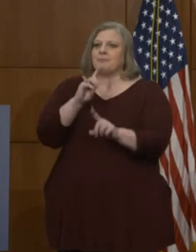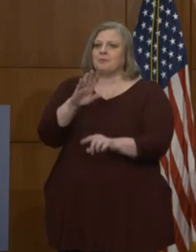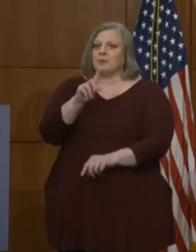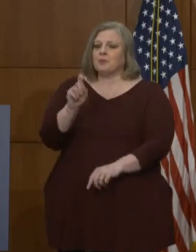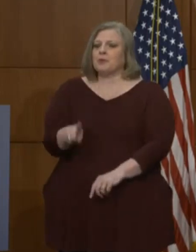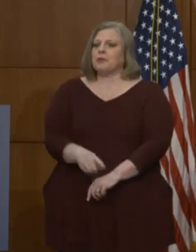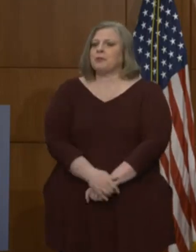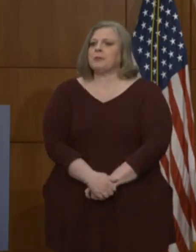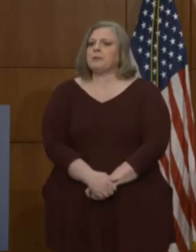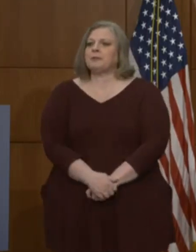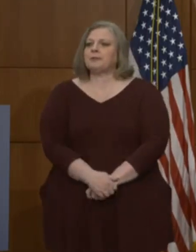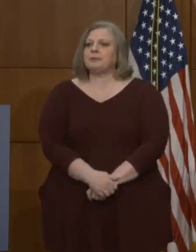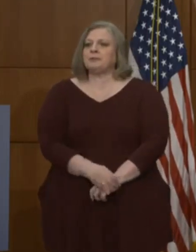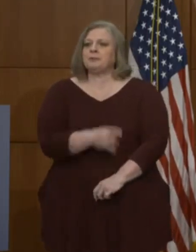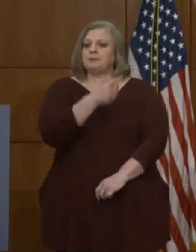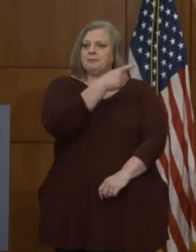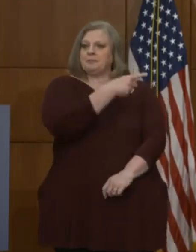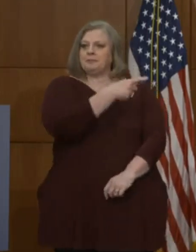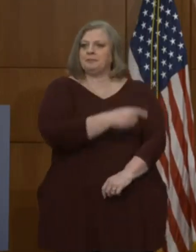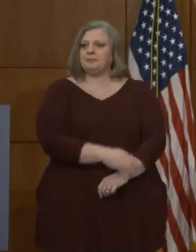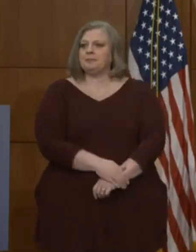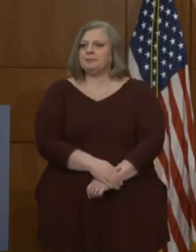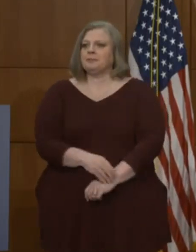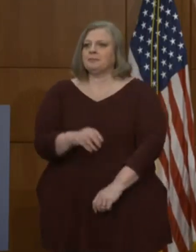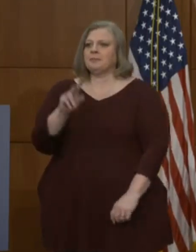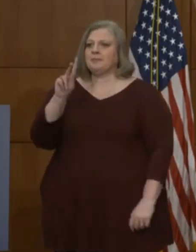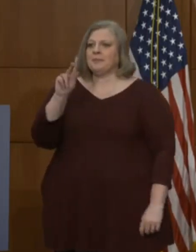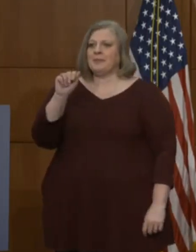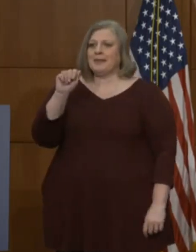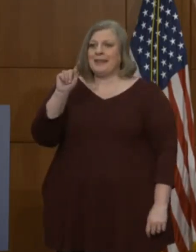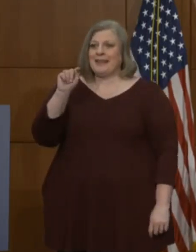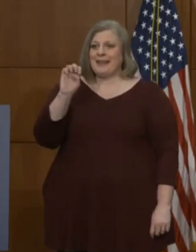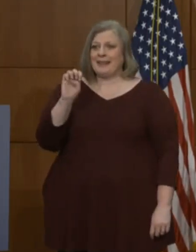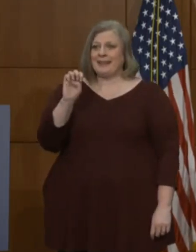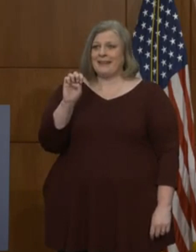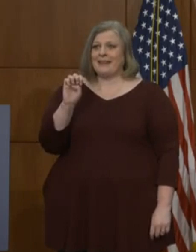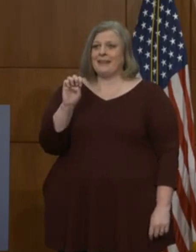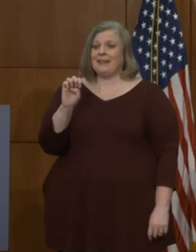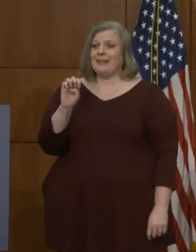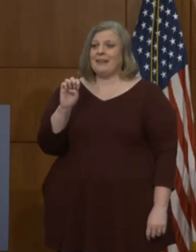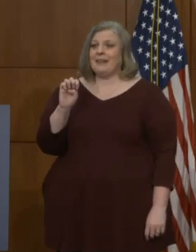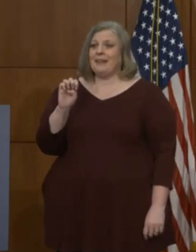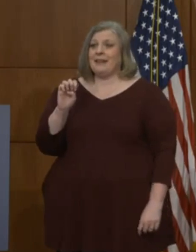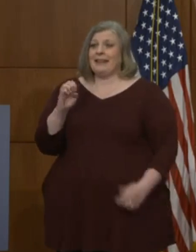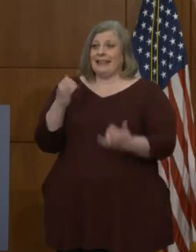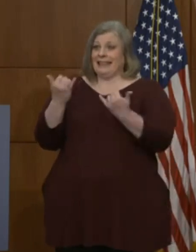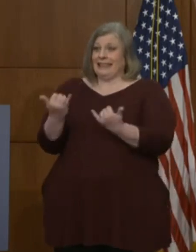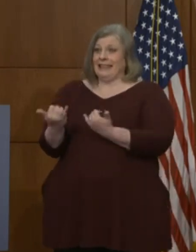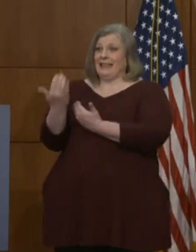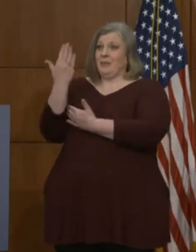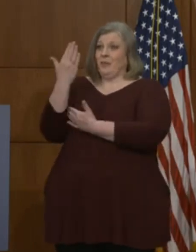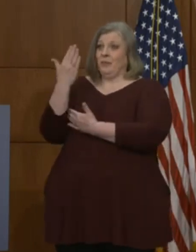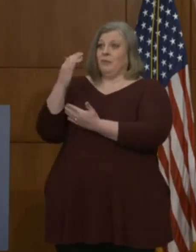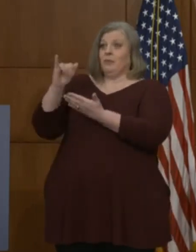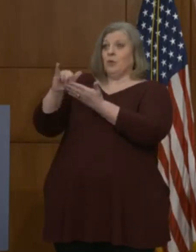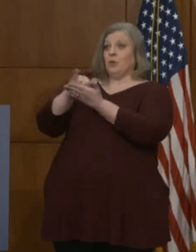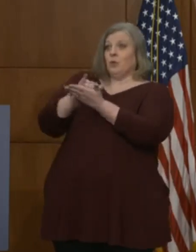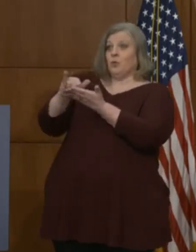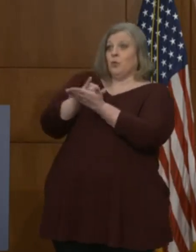AFRICAN AMERICAN. THANK YOU. WE’LL BE GLAD TO TAKE YOUR WE’LL BE GLAD TO TAKE YOUR QUESTIONS. TO THIS MORNING QUESTIONS. TO THIS MORNING OUTBREAK THE CANTERBURY REHAB OUTBREAK THE CANTERBURY REHAB WAS DECLARED BY THE NEW YORK